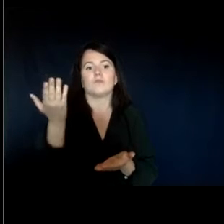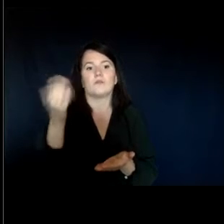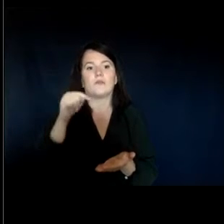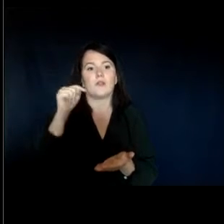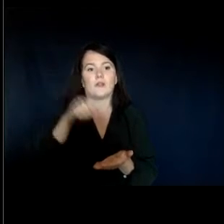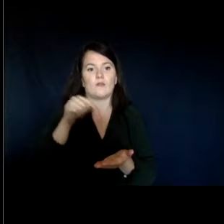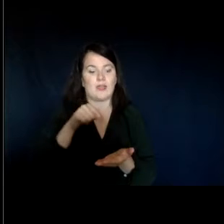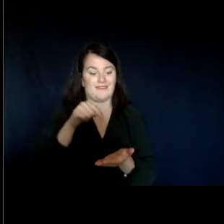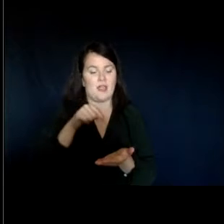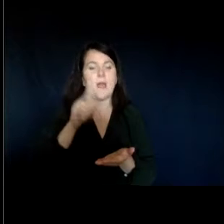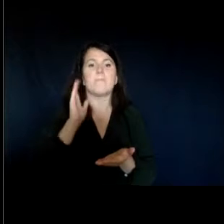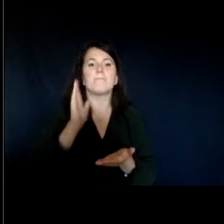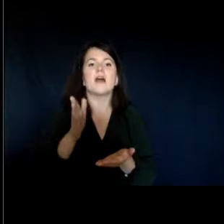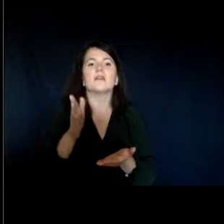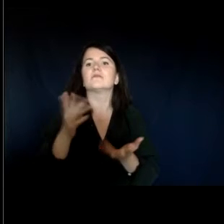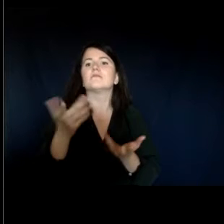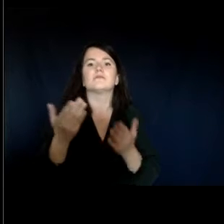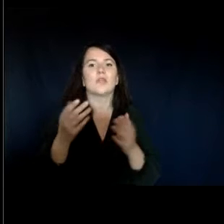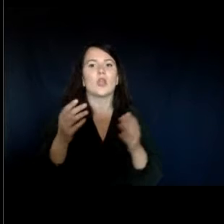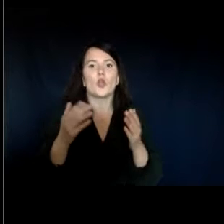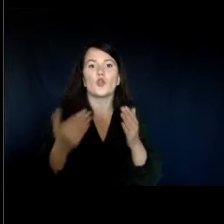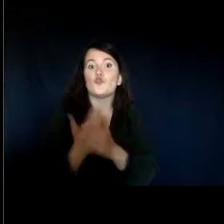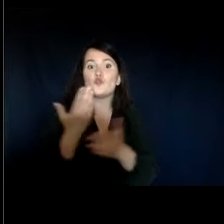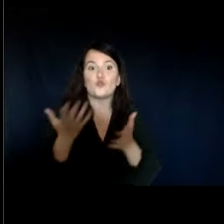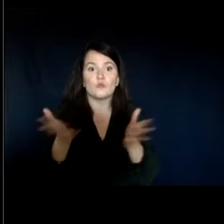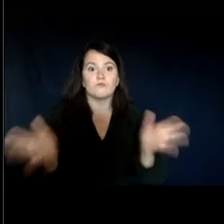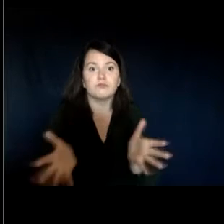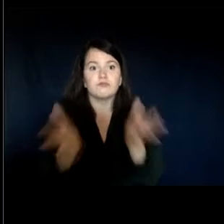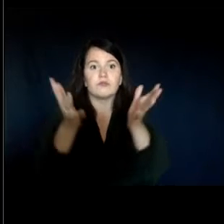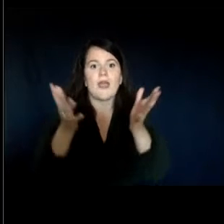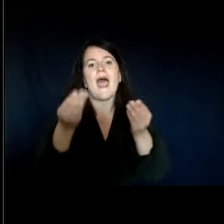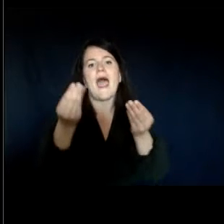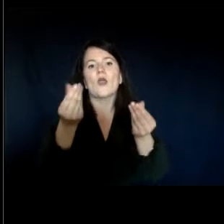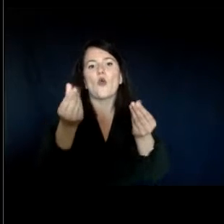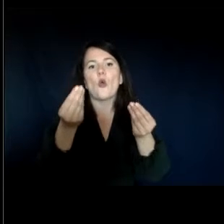to help support the economic recovery by maintaining employment,